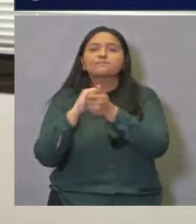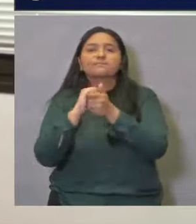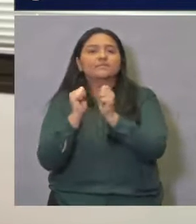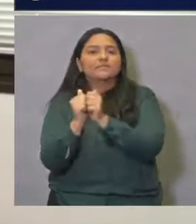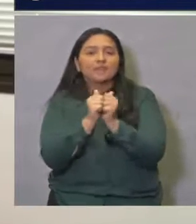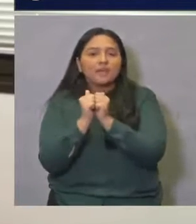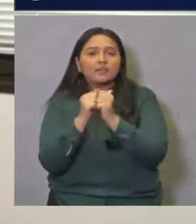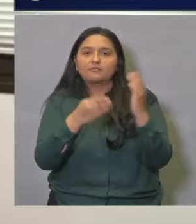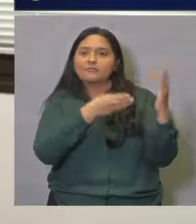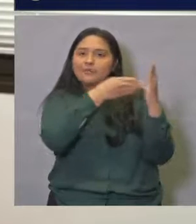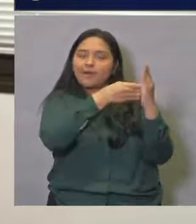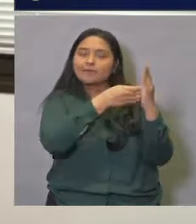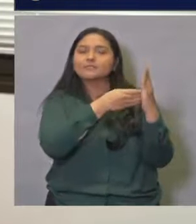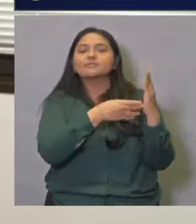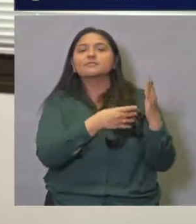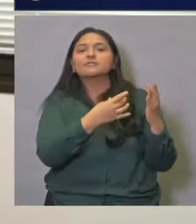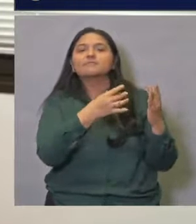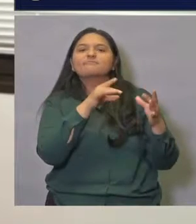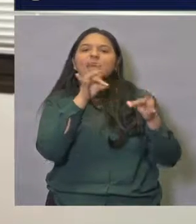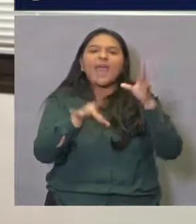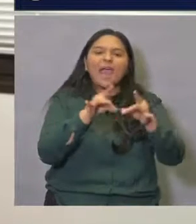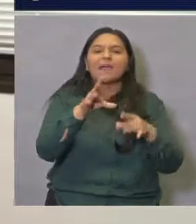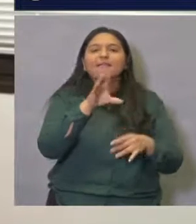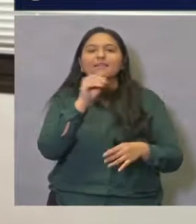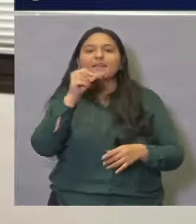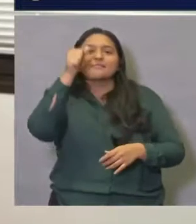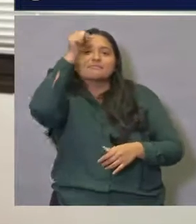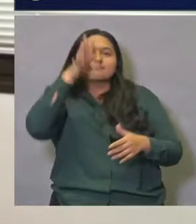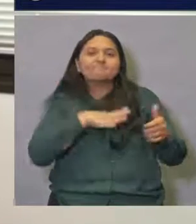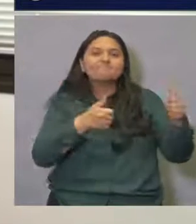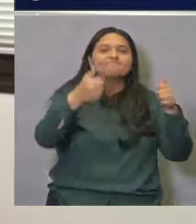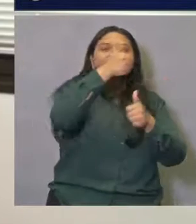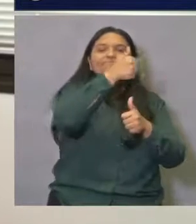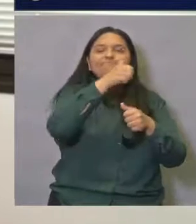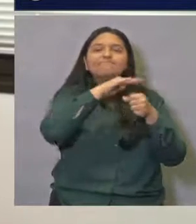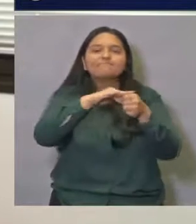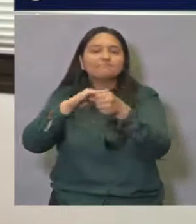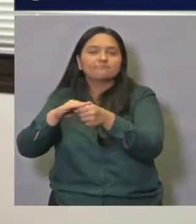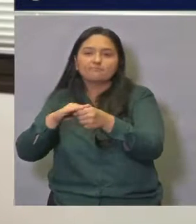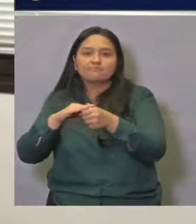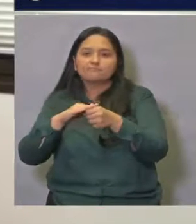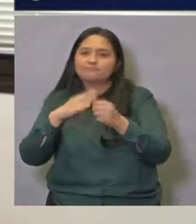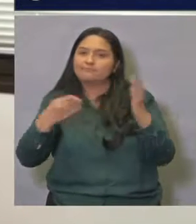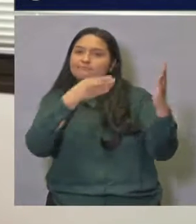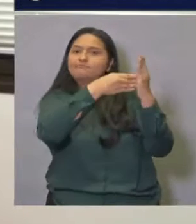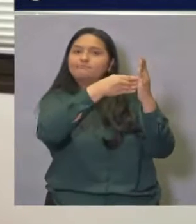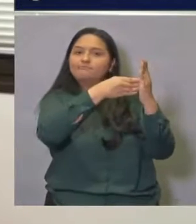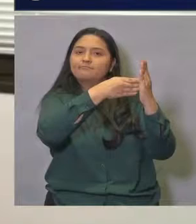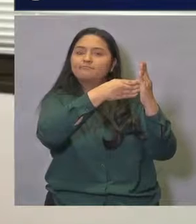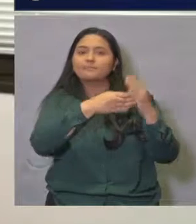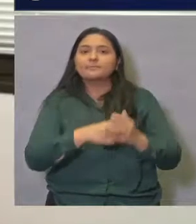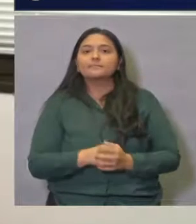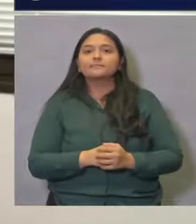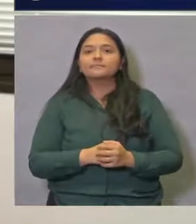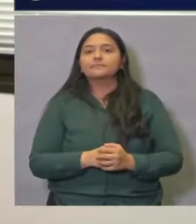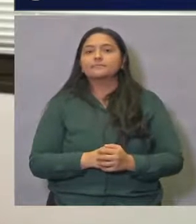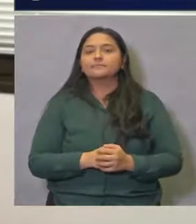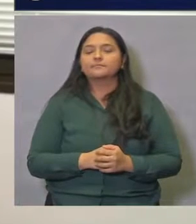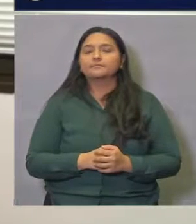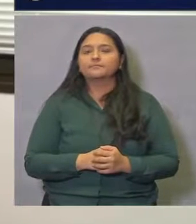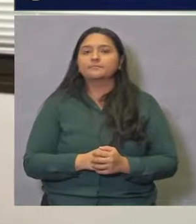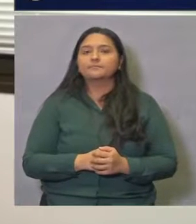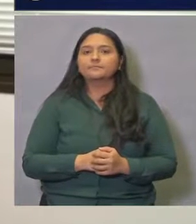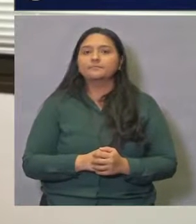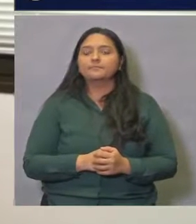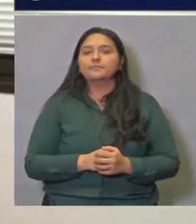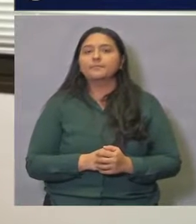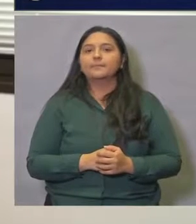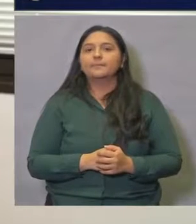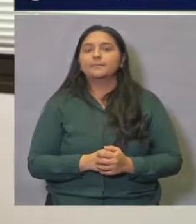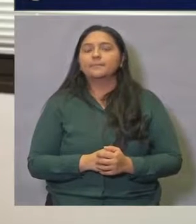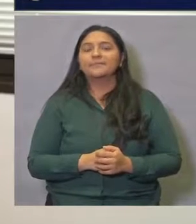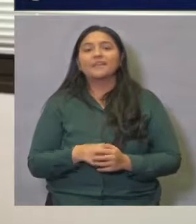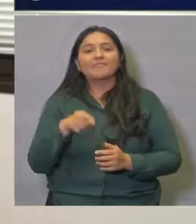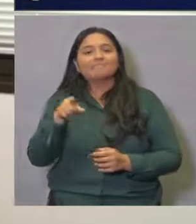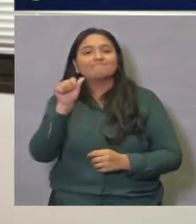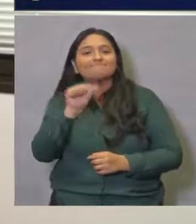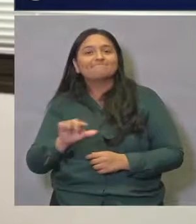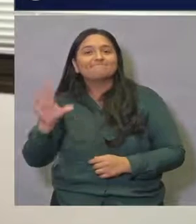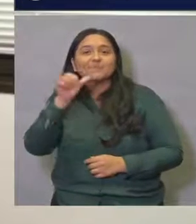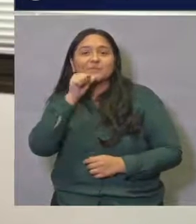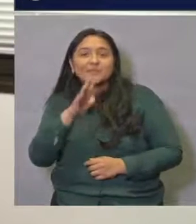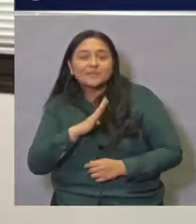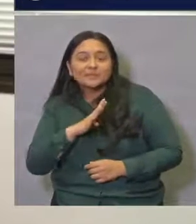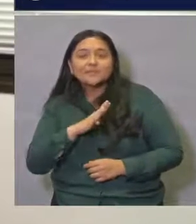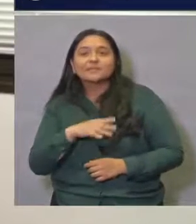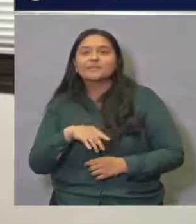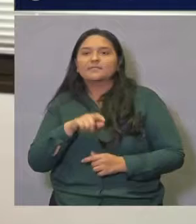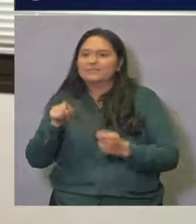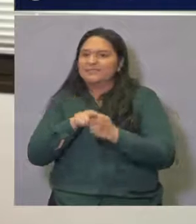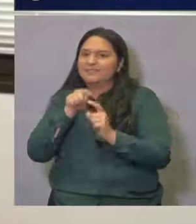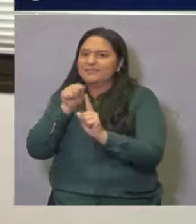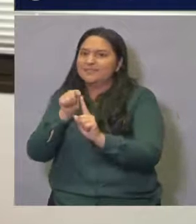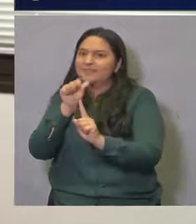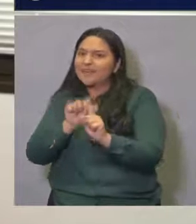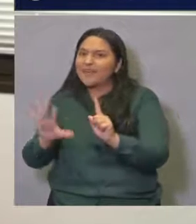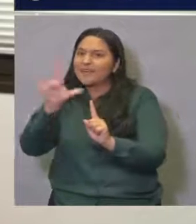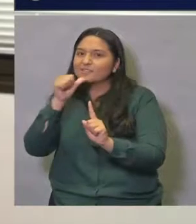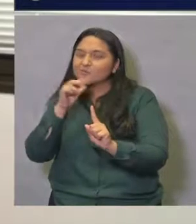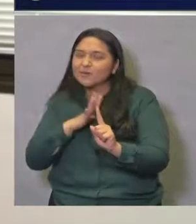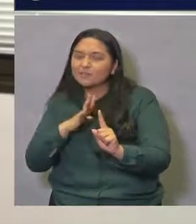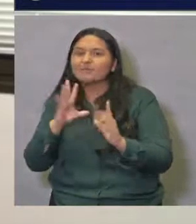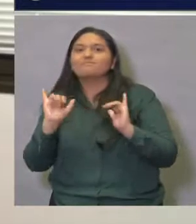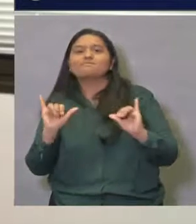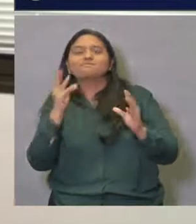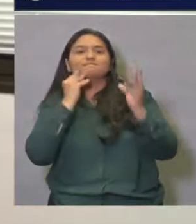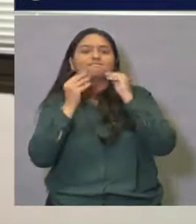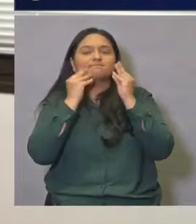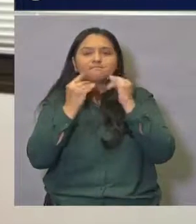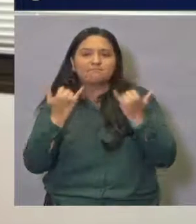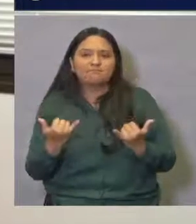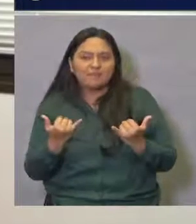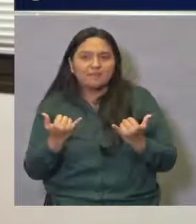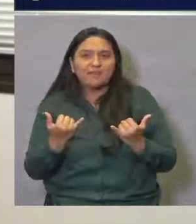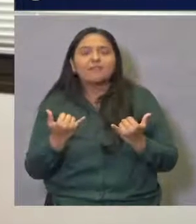SOLO.ESTAMOS UNIDOS CONTRA EL